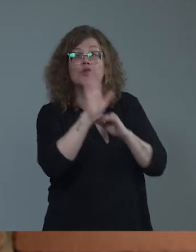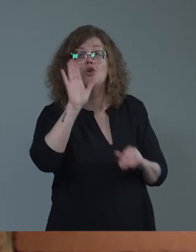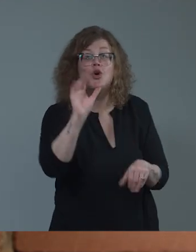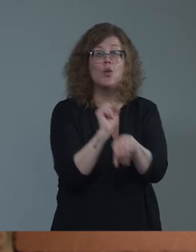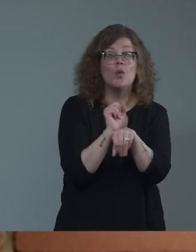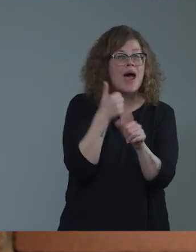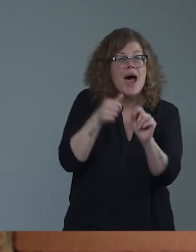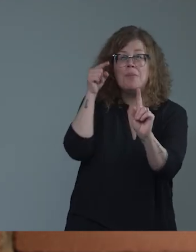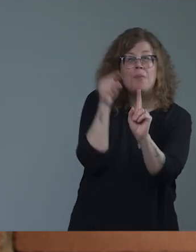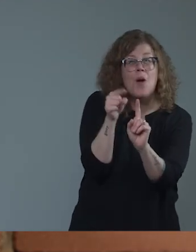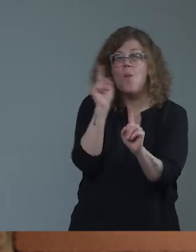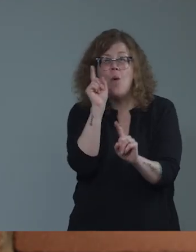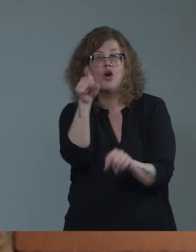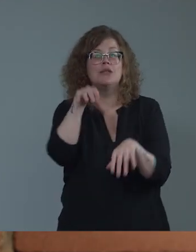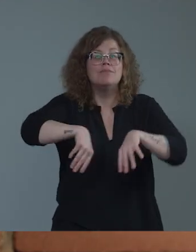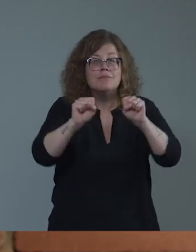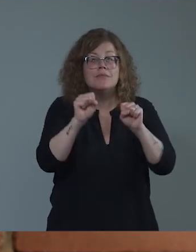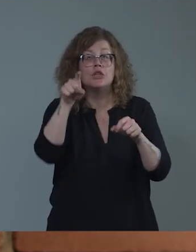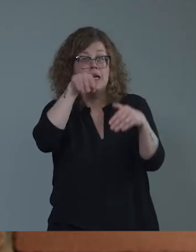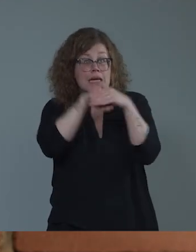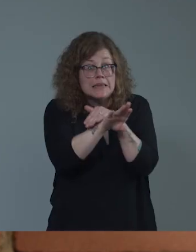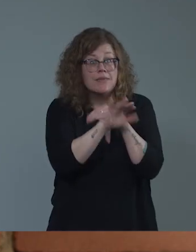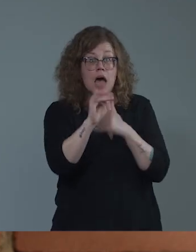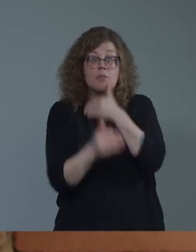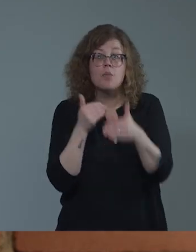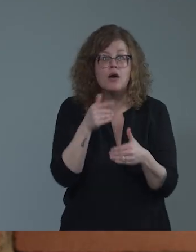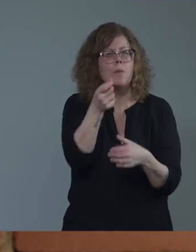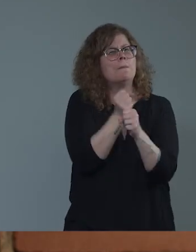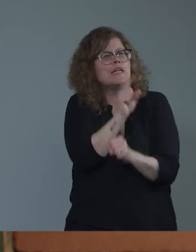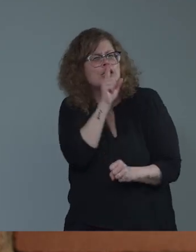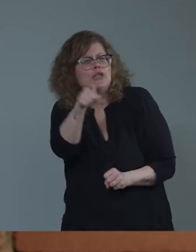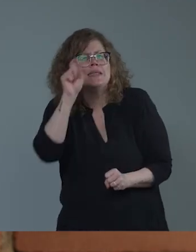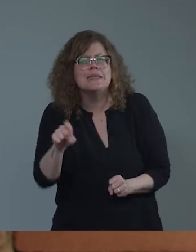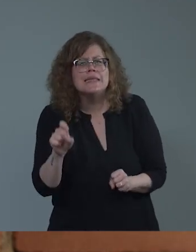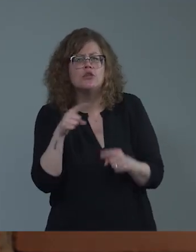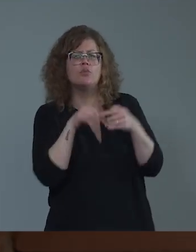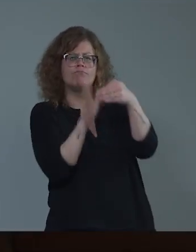revise this goal, write it down so that the project continues to move forward in a good